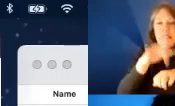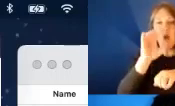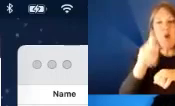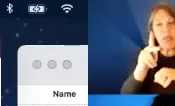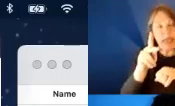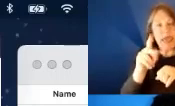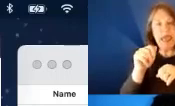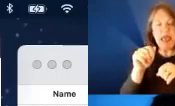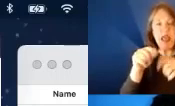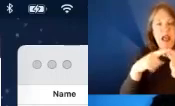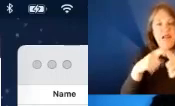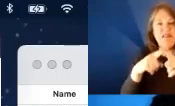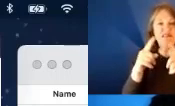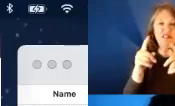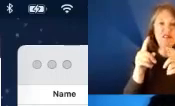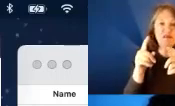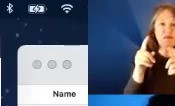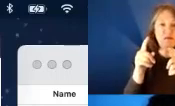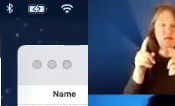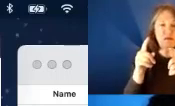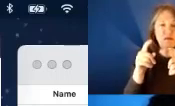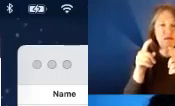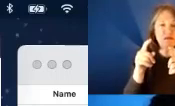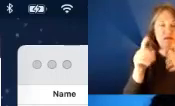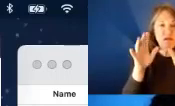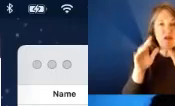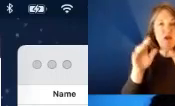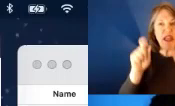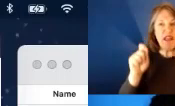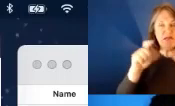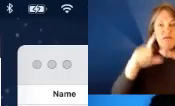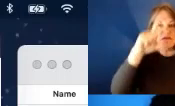grab the image here 07:01:09 and you can move it so that the text